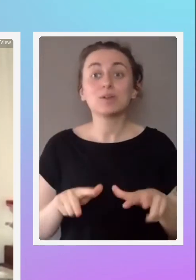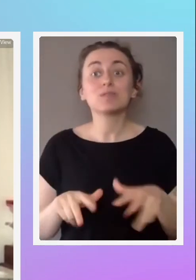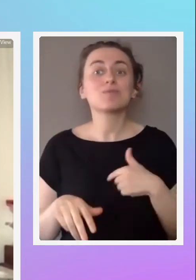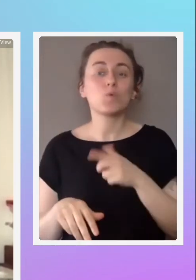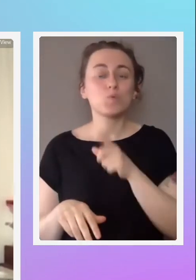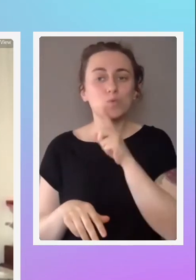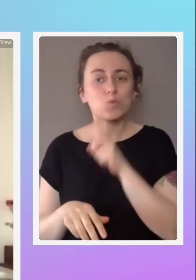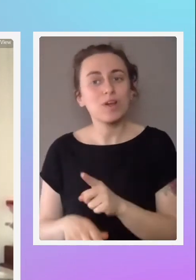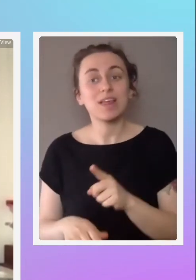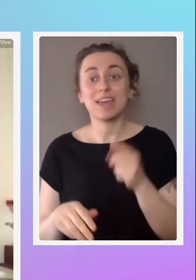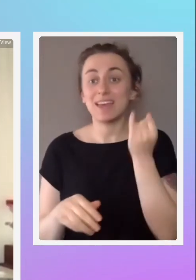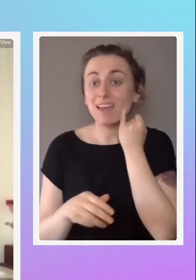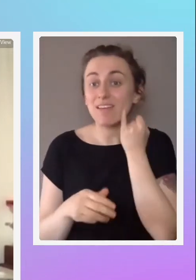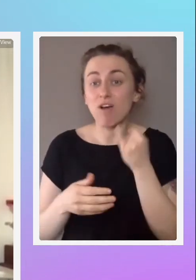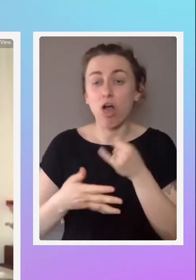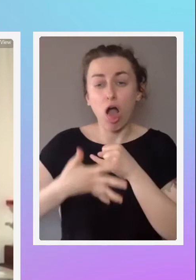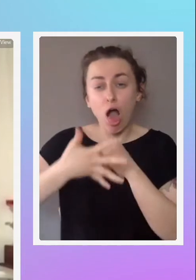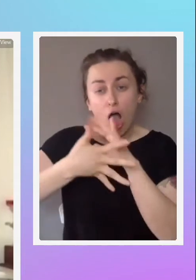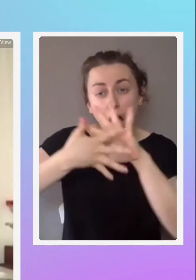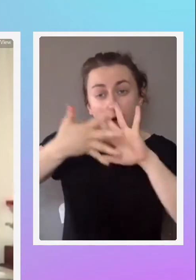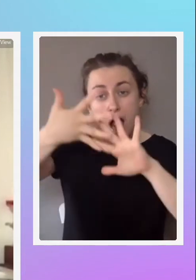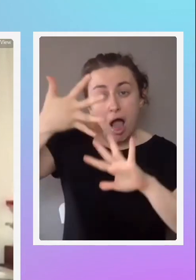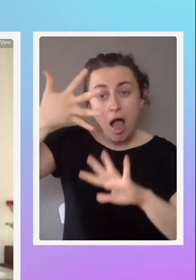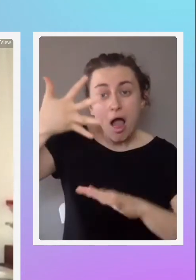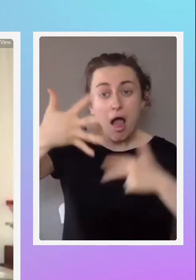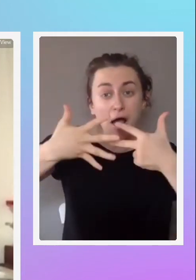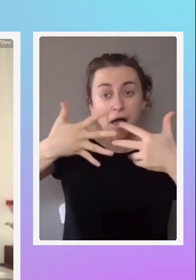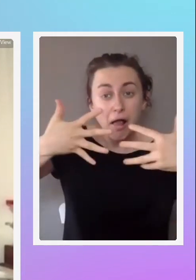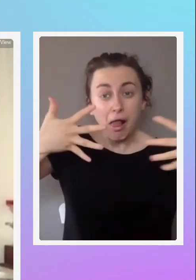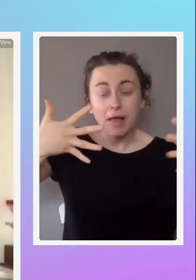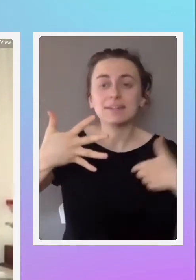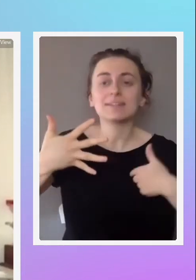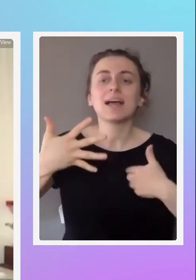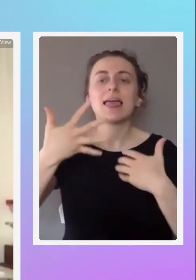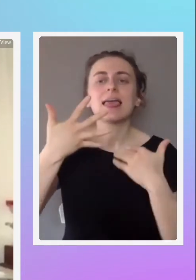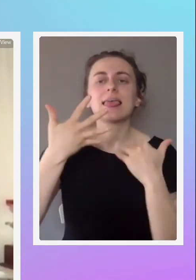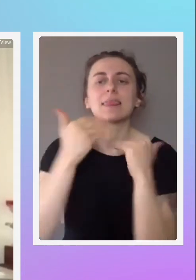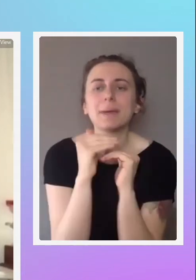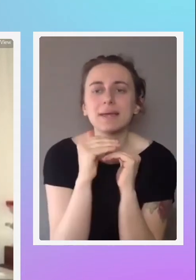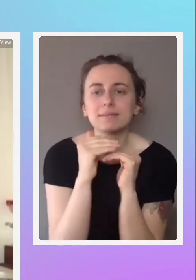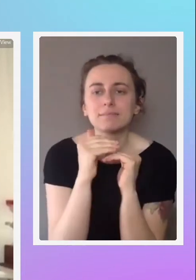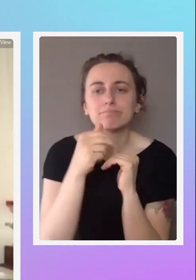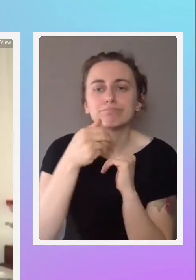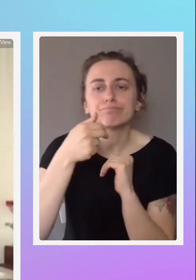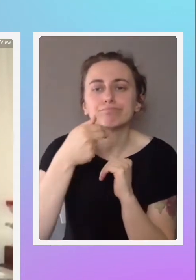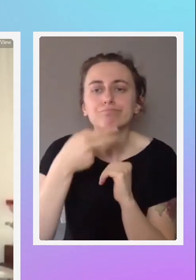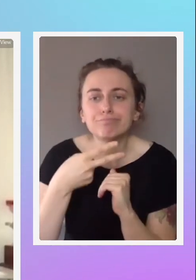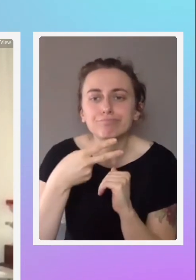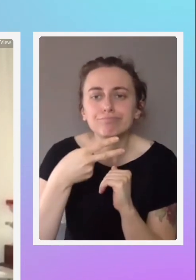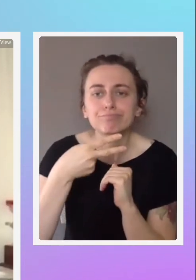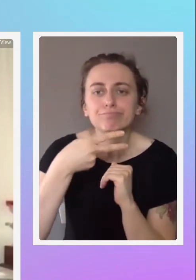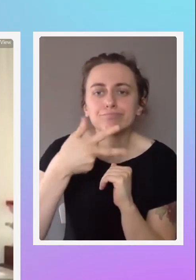while you're interacting with a web page. All of these things are in my opinion,